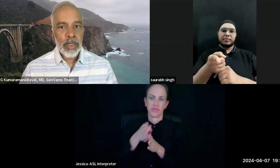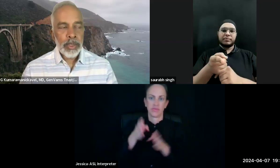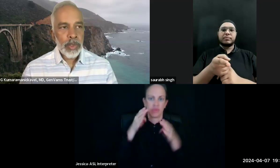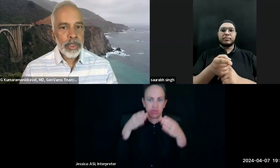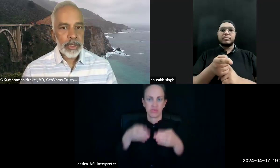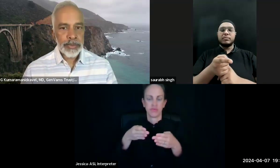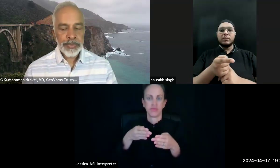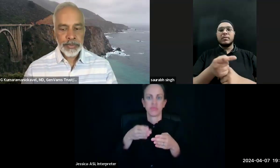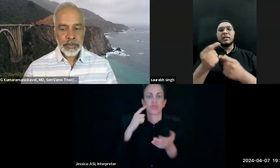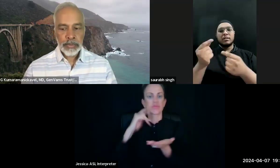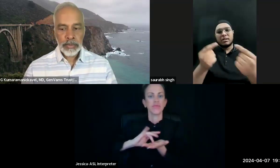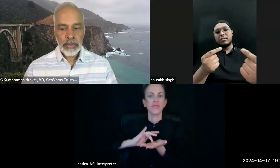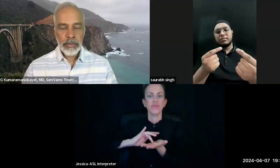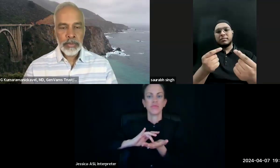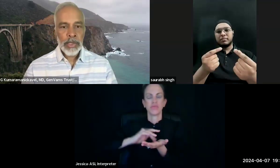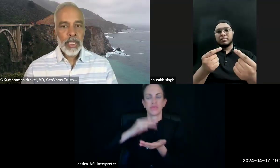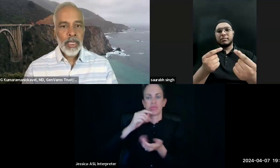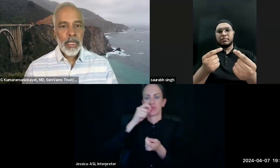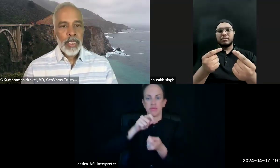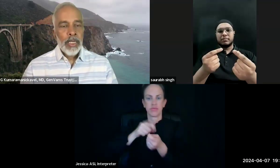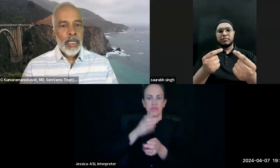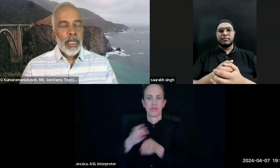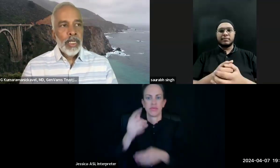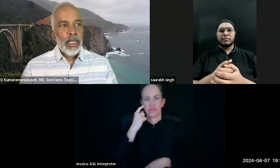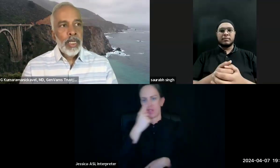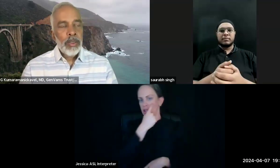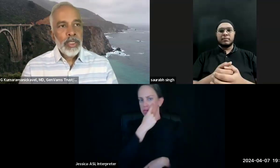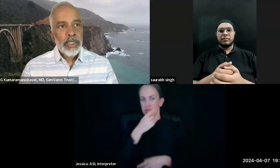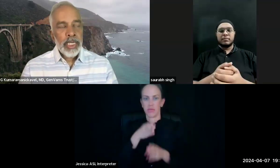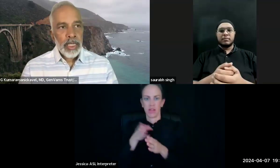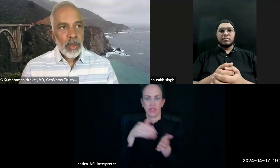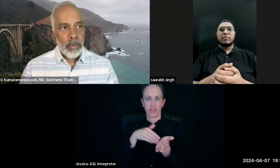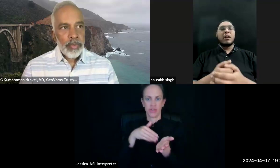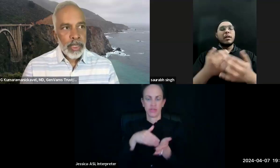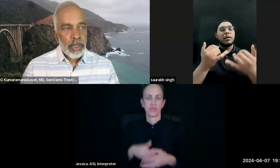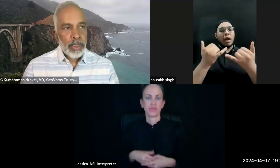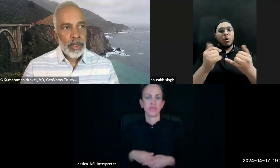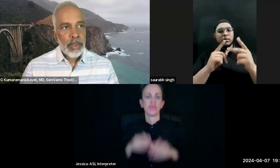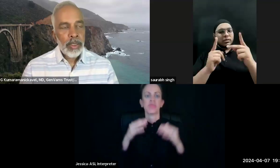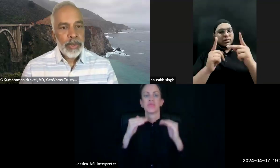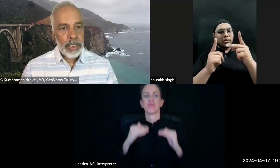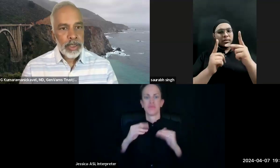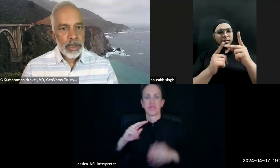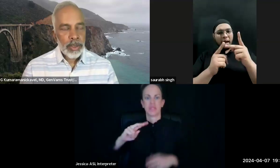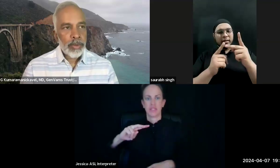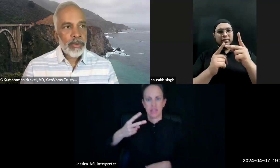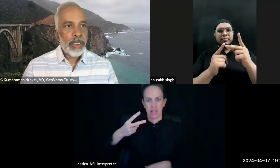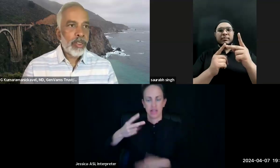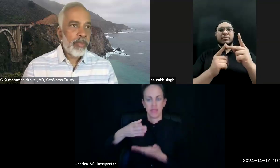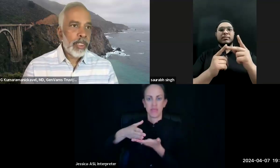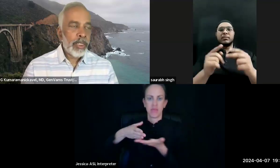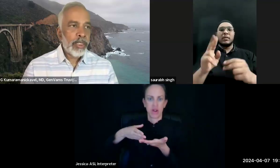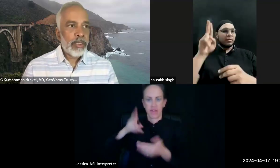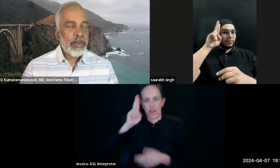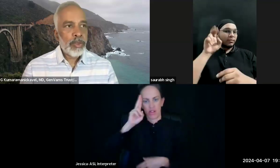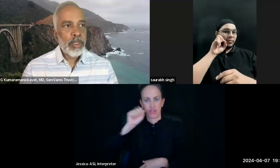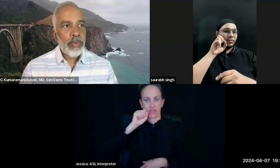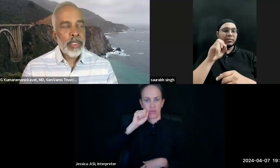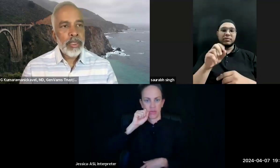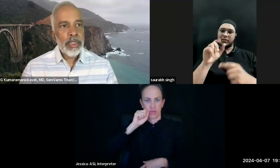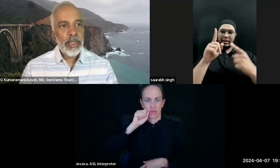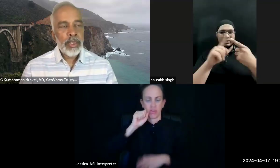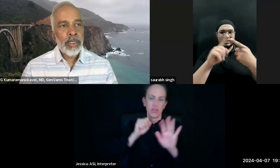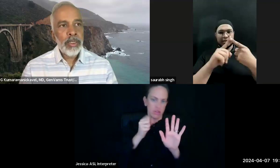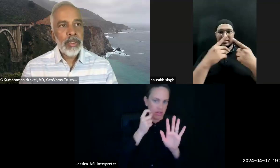opthalmology. Now the second component of usher syndrome, the first component is the visual component of